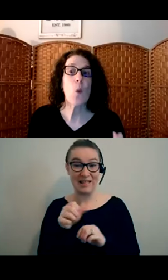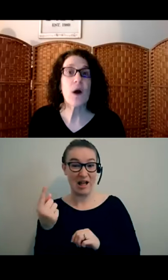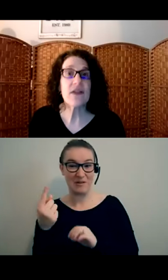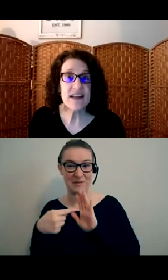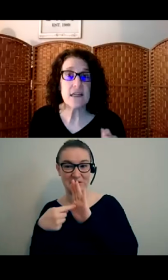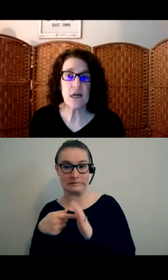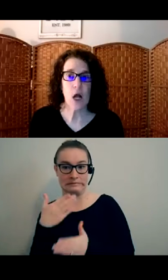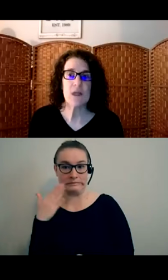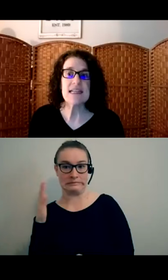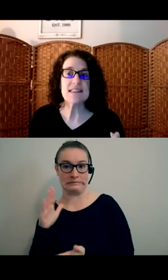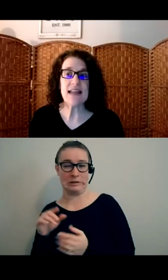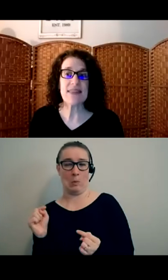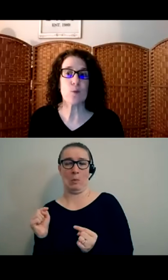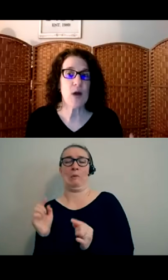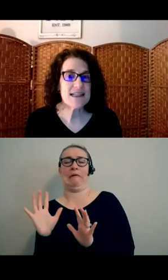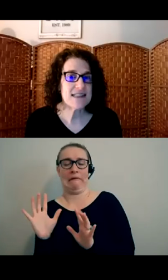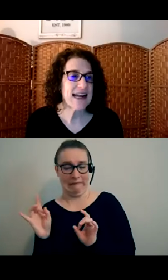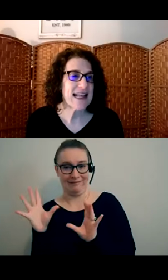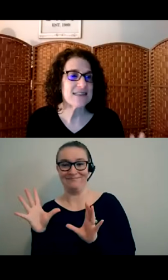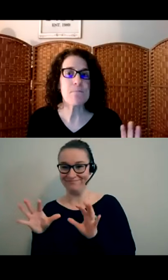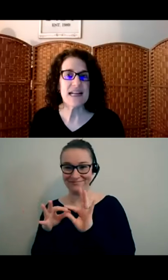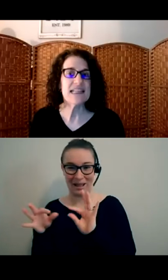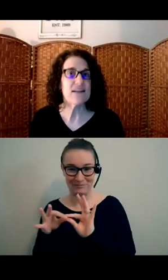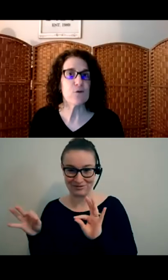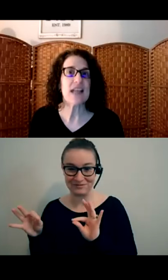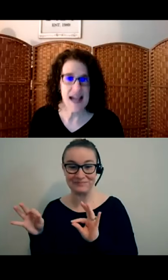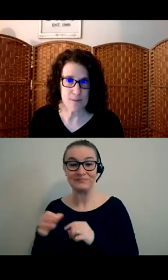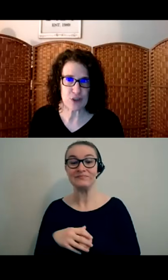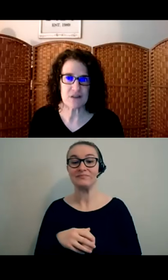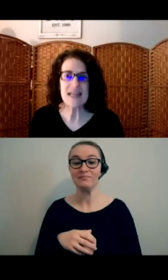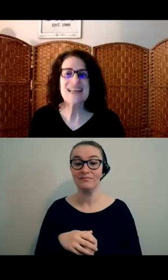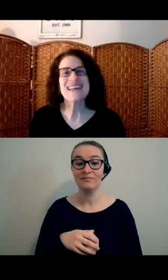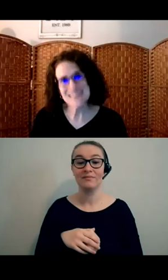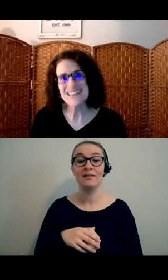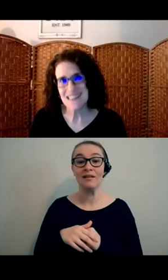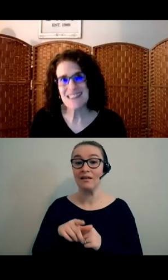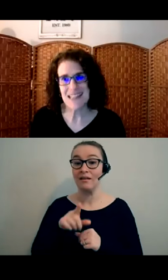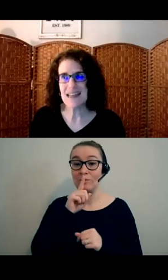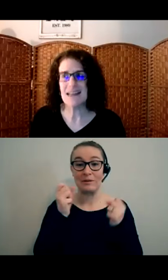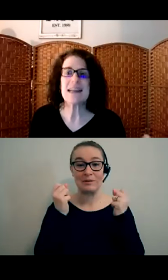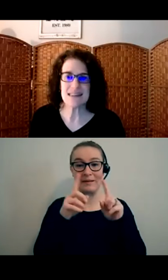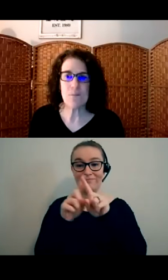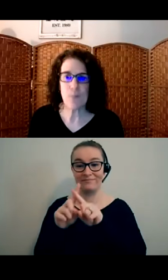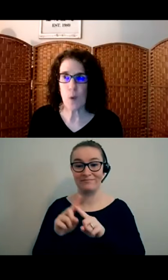One thing to note is that the right side has many different captions. Consistency is important,